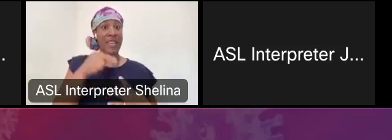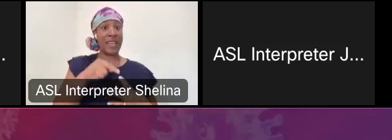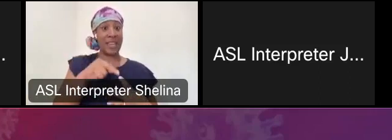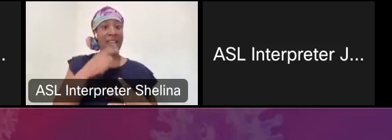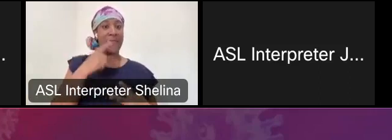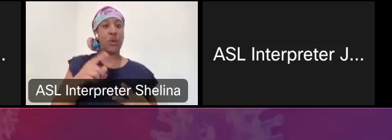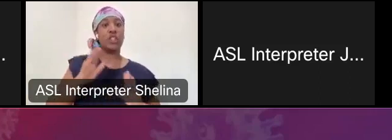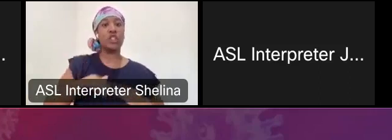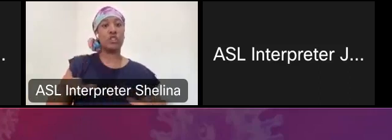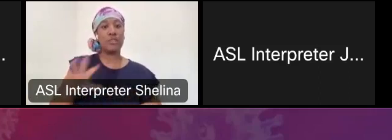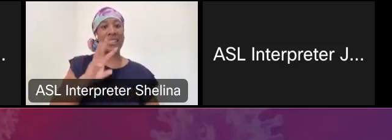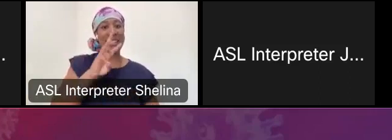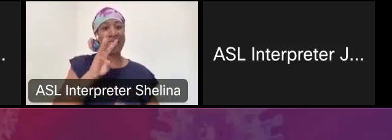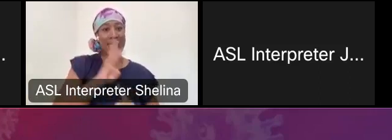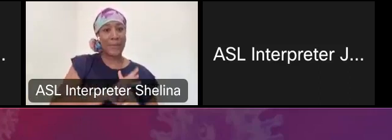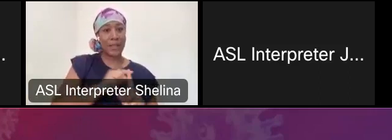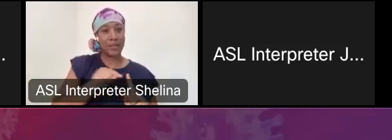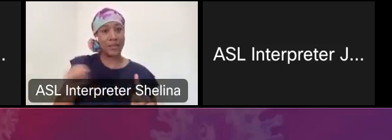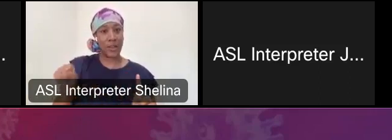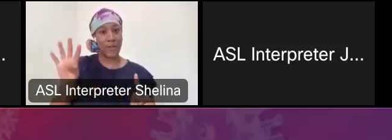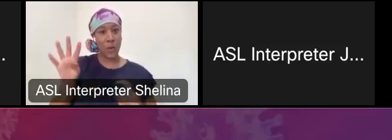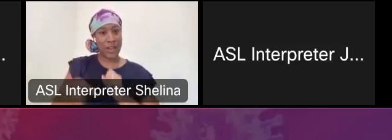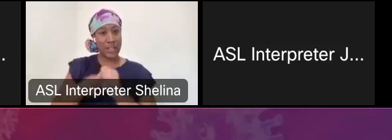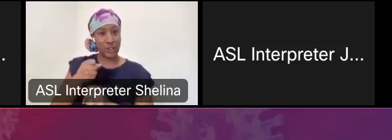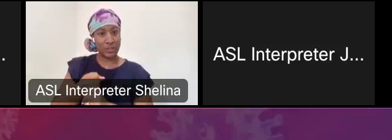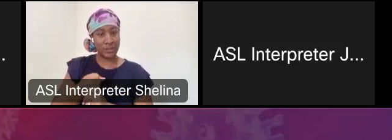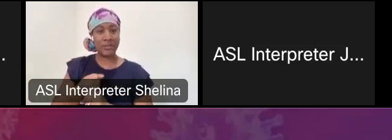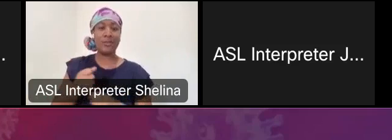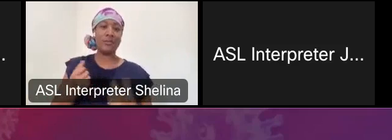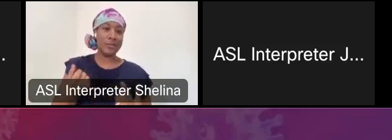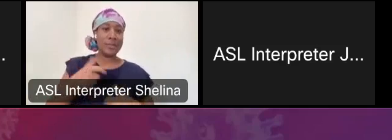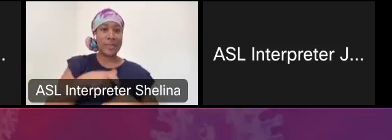The time between doses, it depends on the vaccine. Someone is receiving.